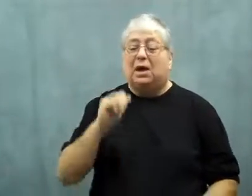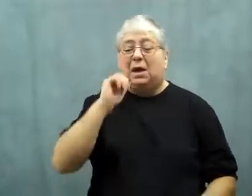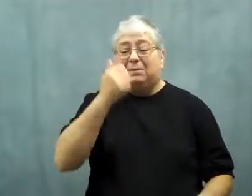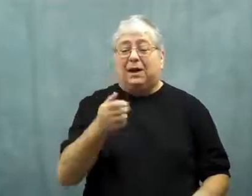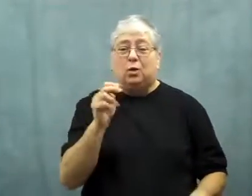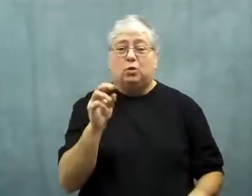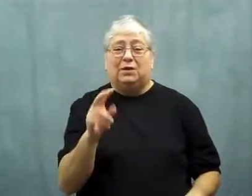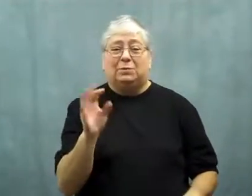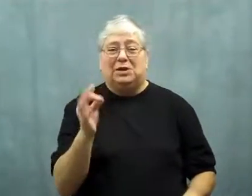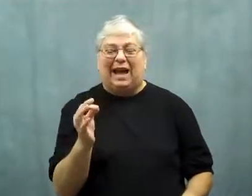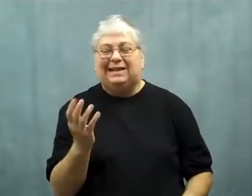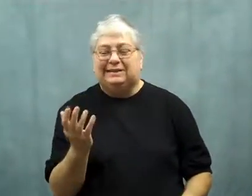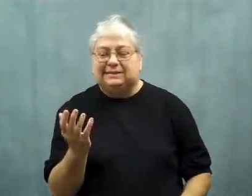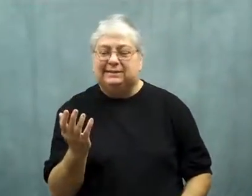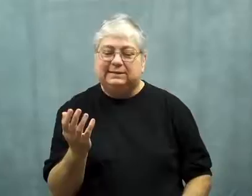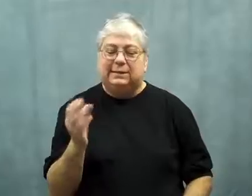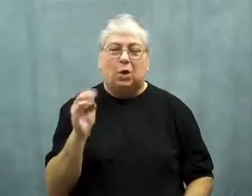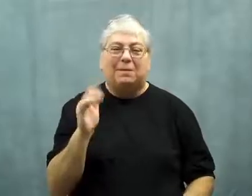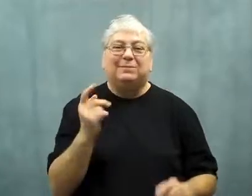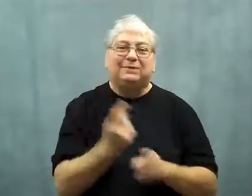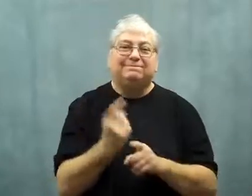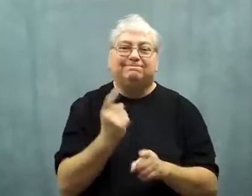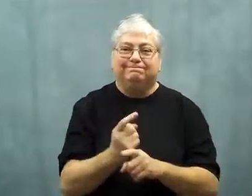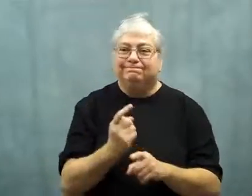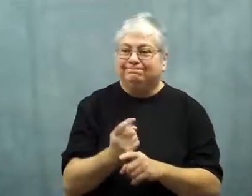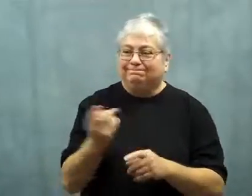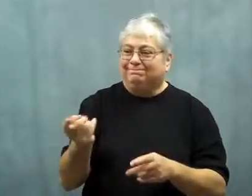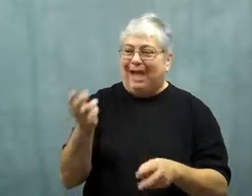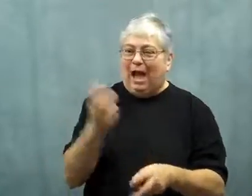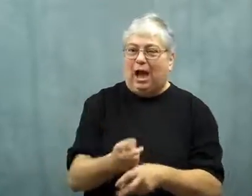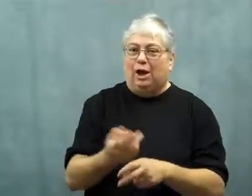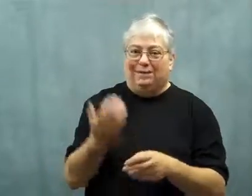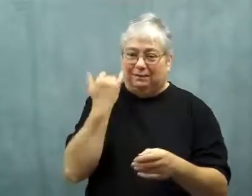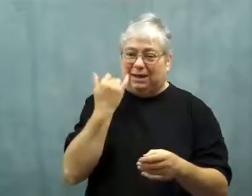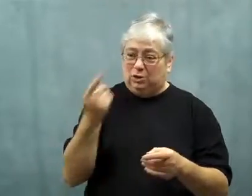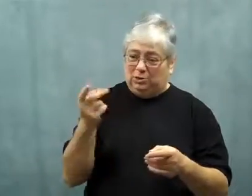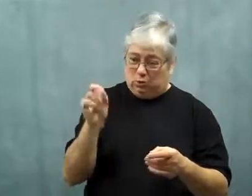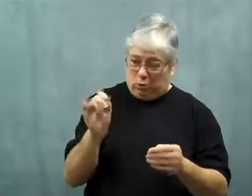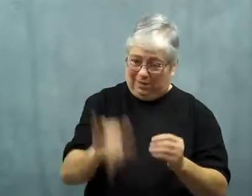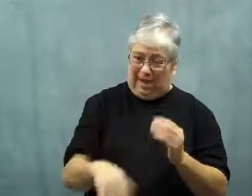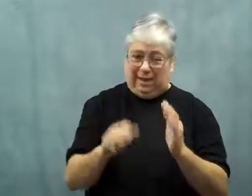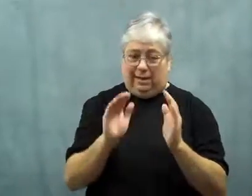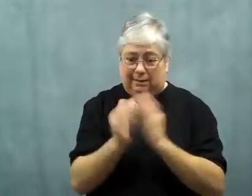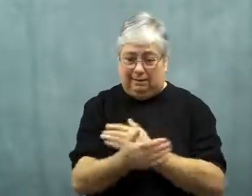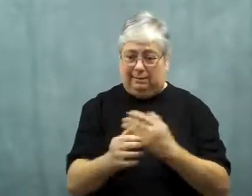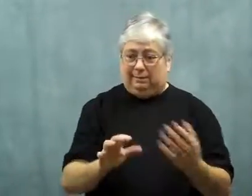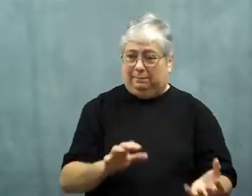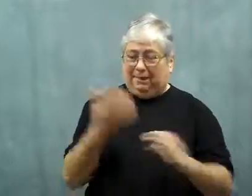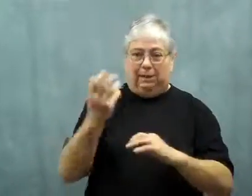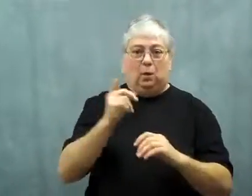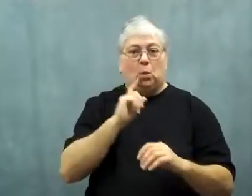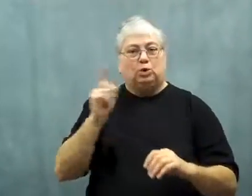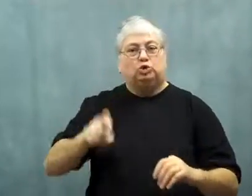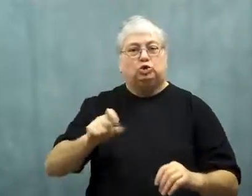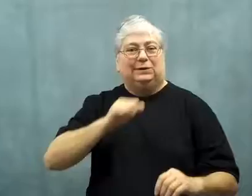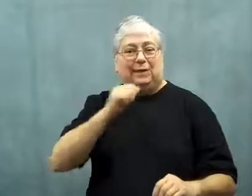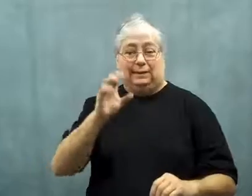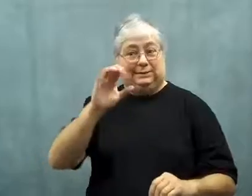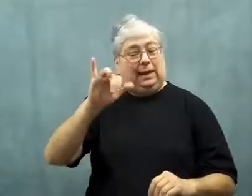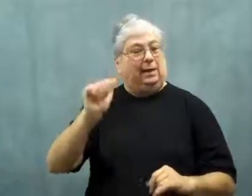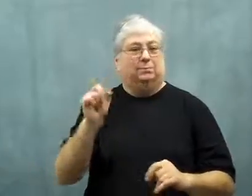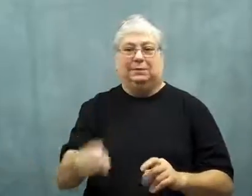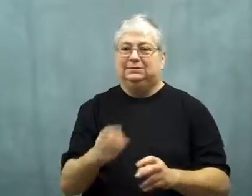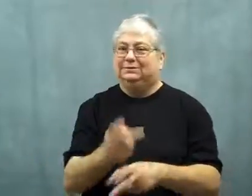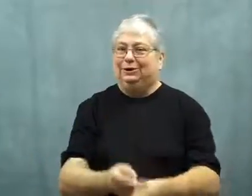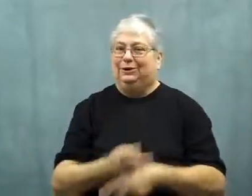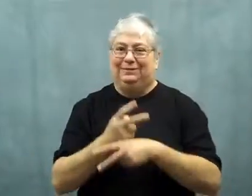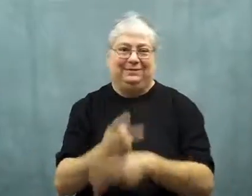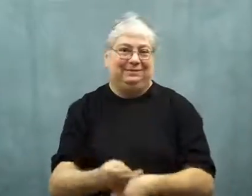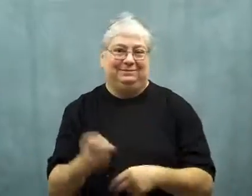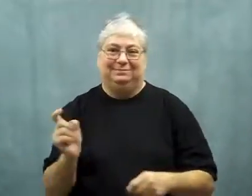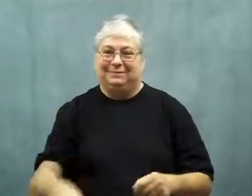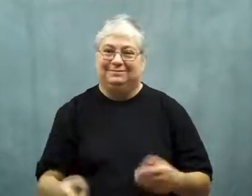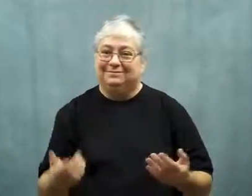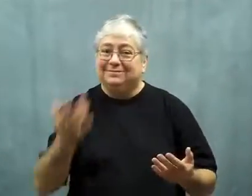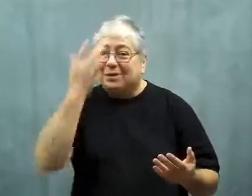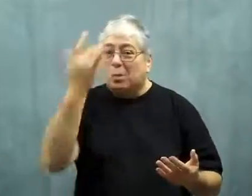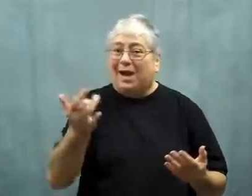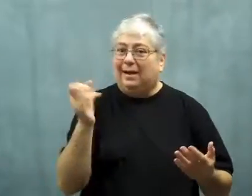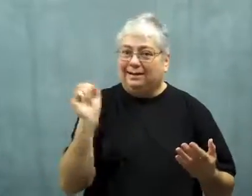On November 9, Obama decided Petraeus had compromised his position.